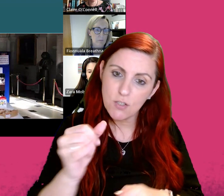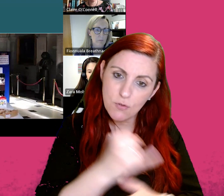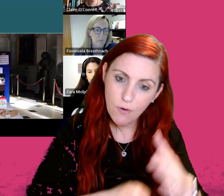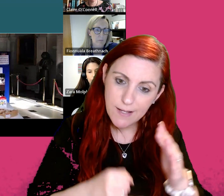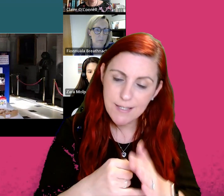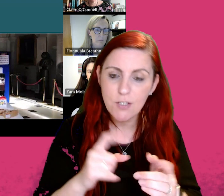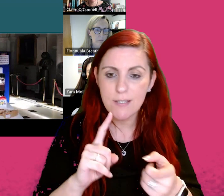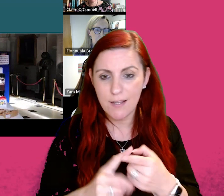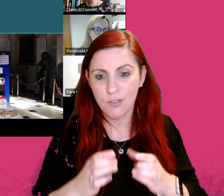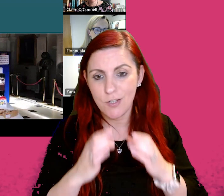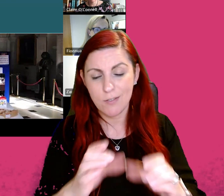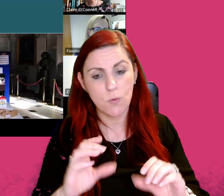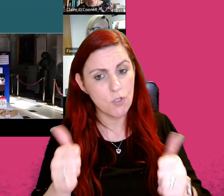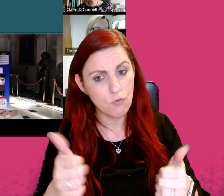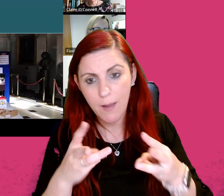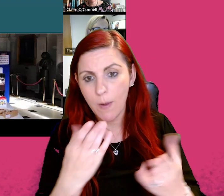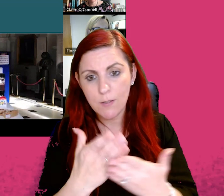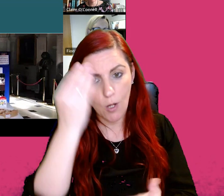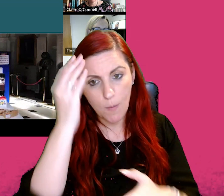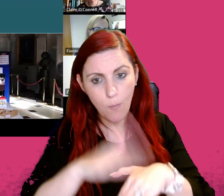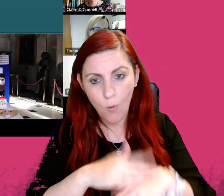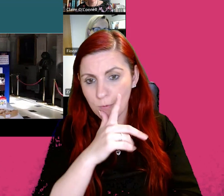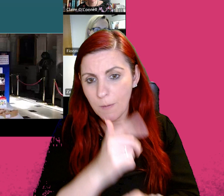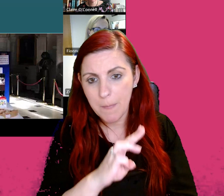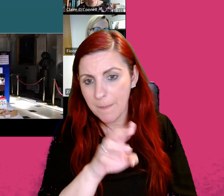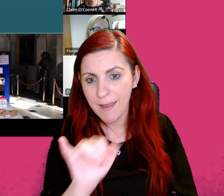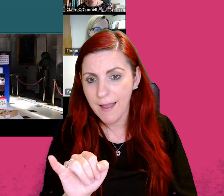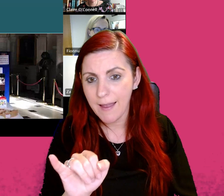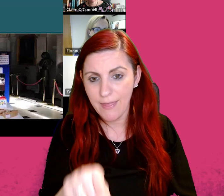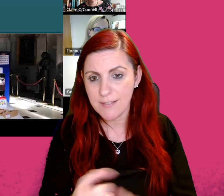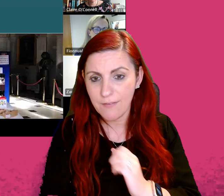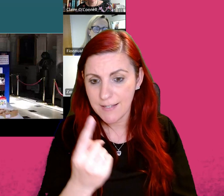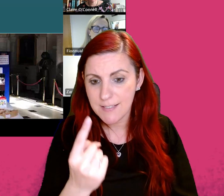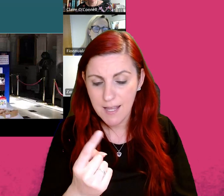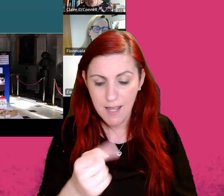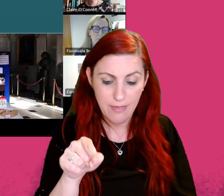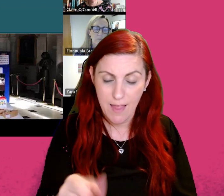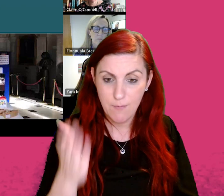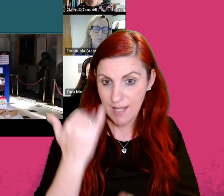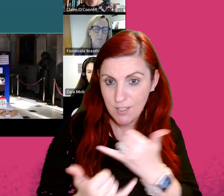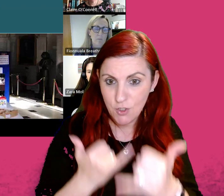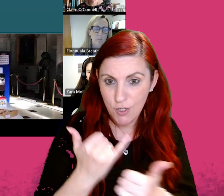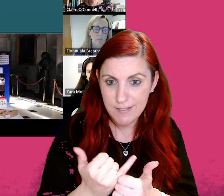more about uh PPI and the had two um events last year which was really great and where can you find